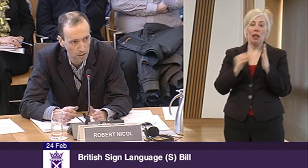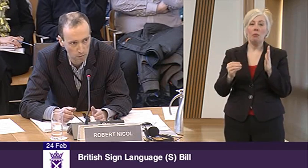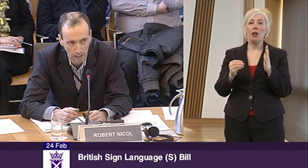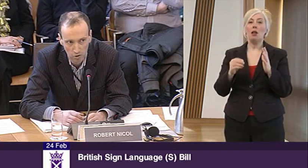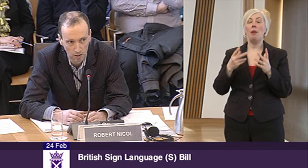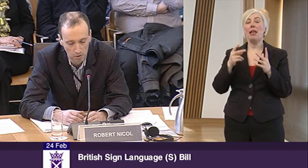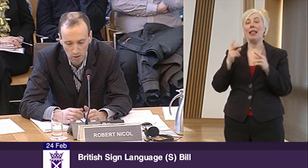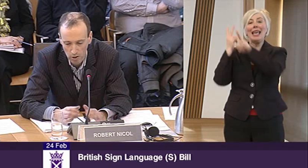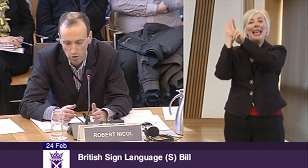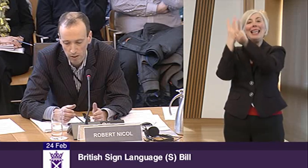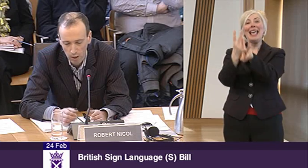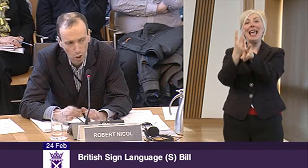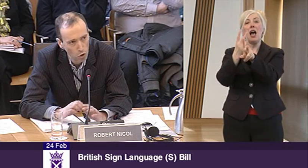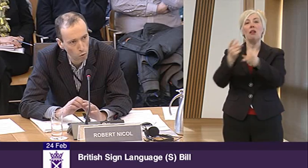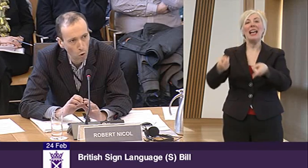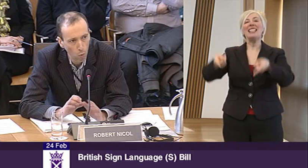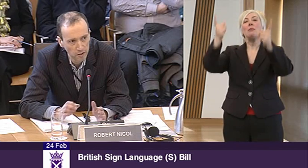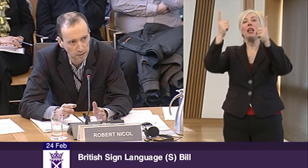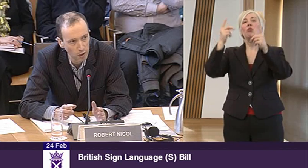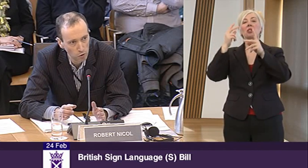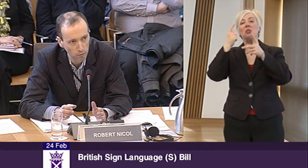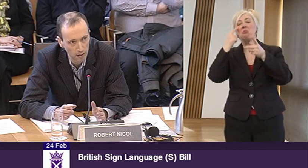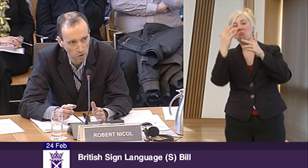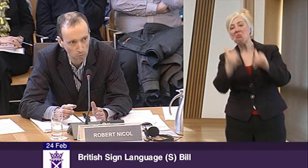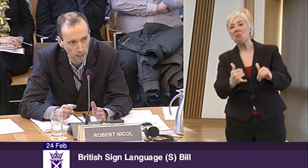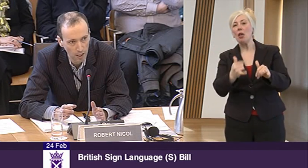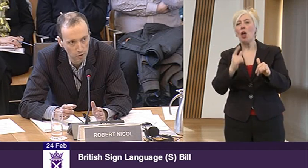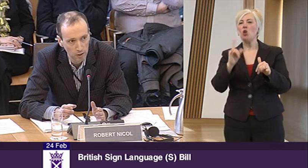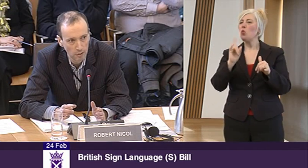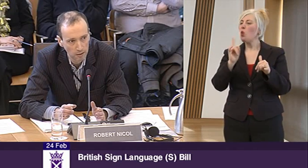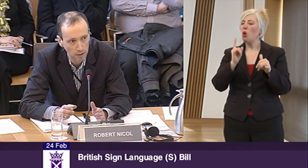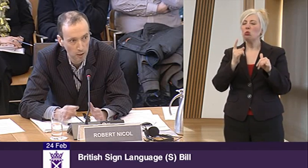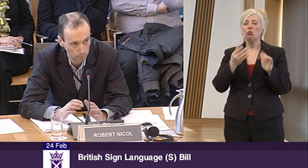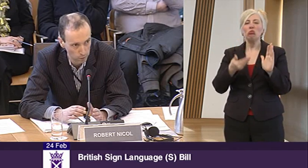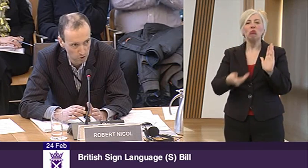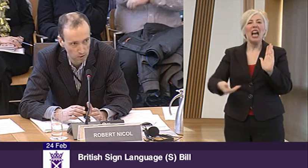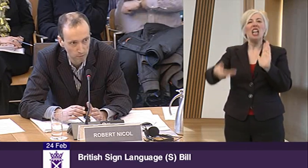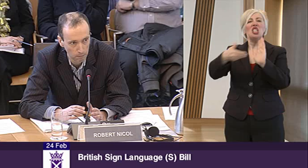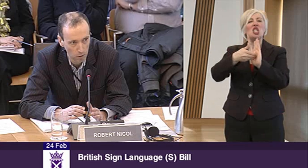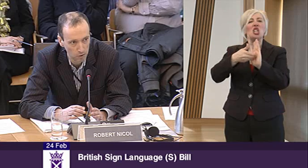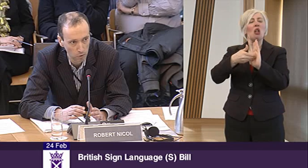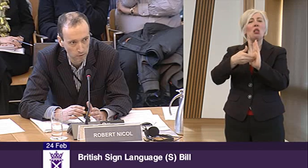through organisations such as the Care Inspectorate, so what additional structures will we create